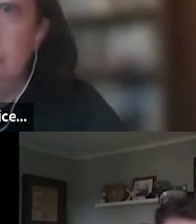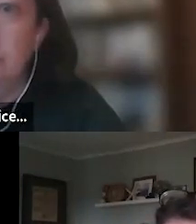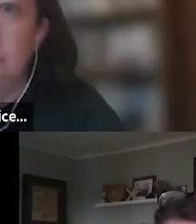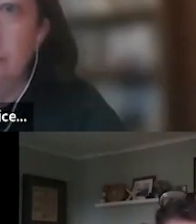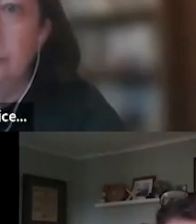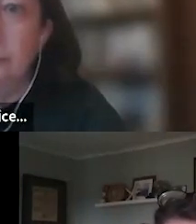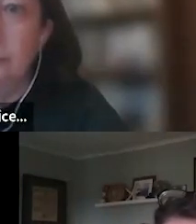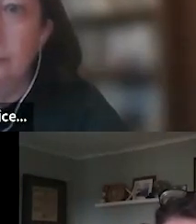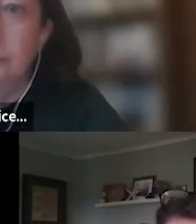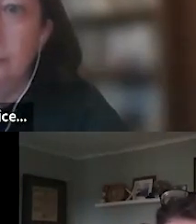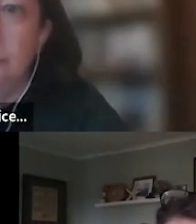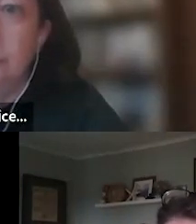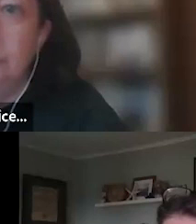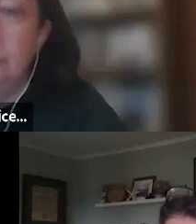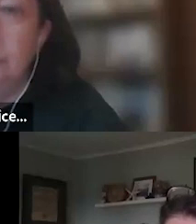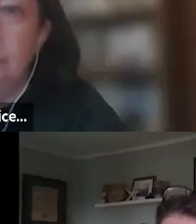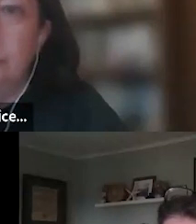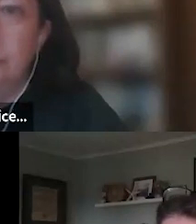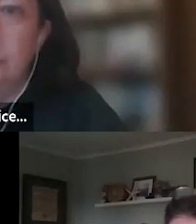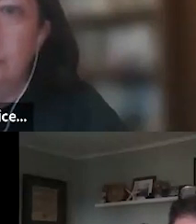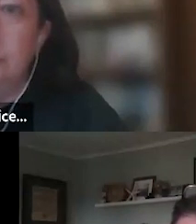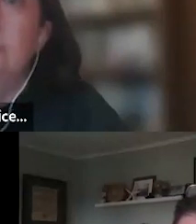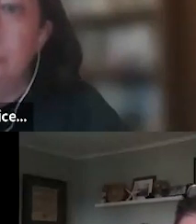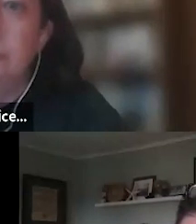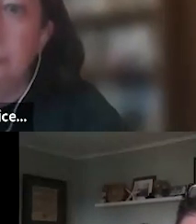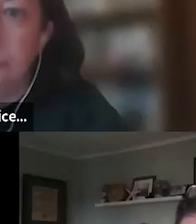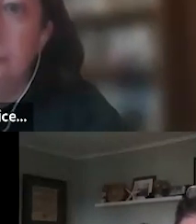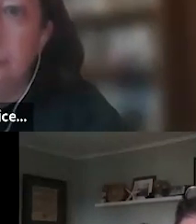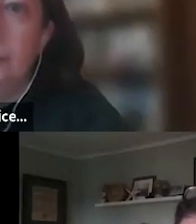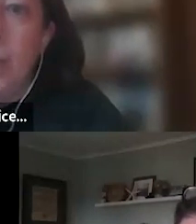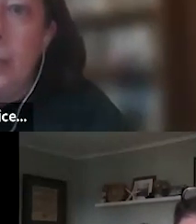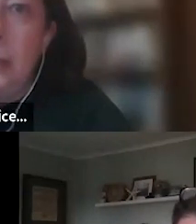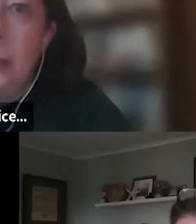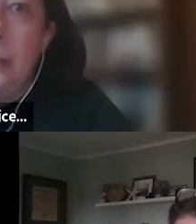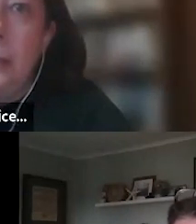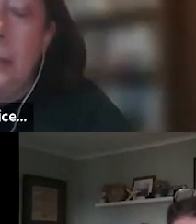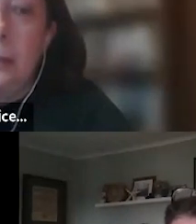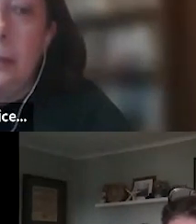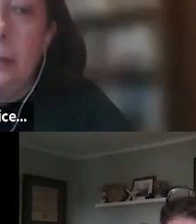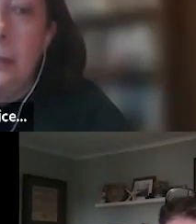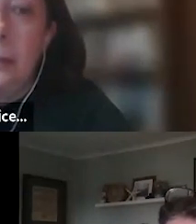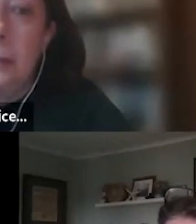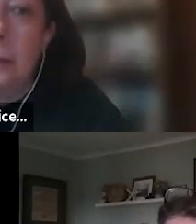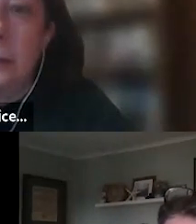especially if that housing, you know, should be made available, you know, to the individual. What kind of recourse do they have?